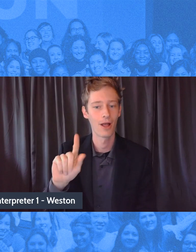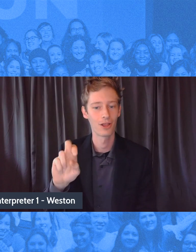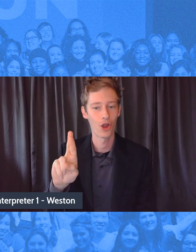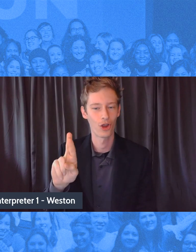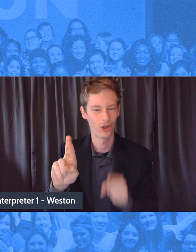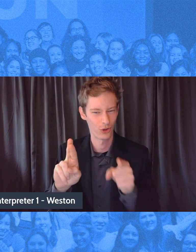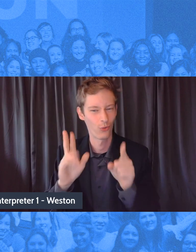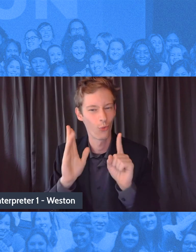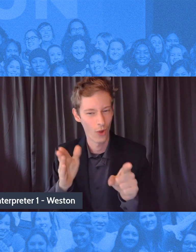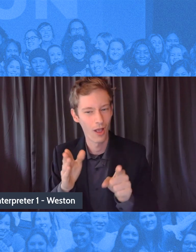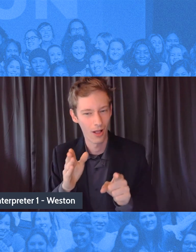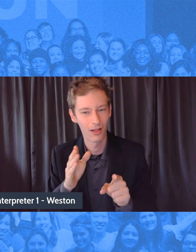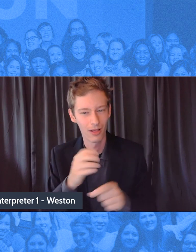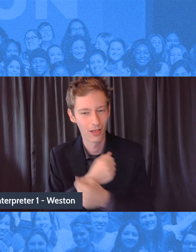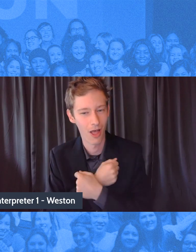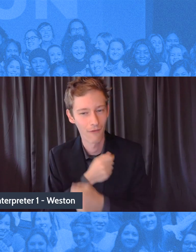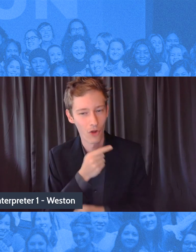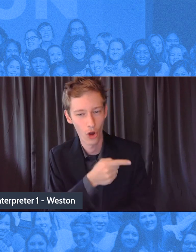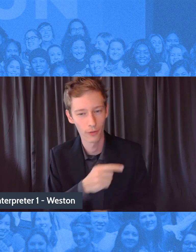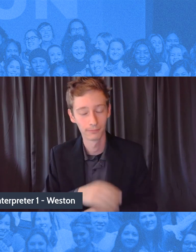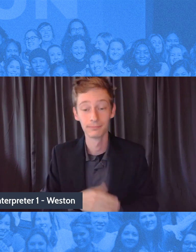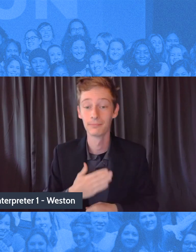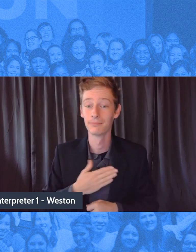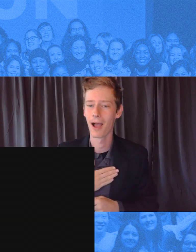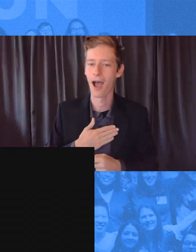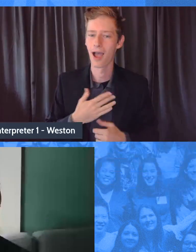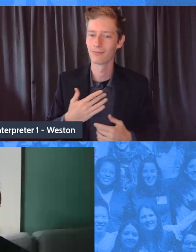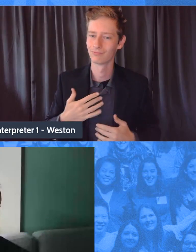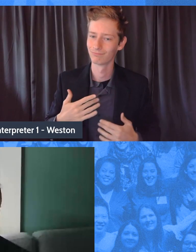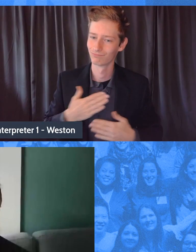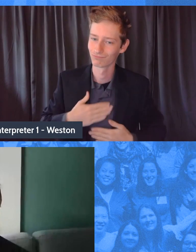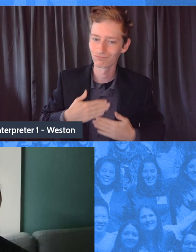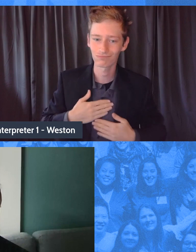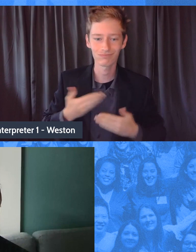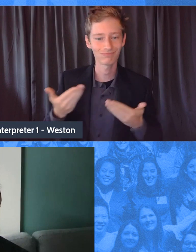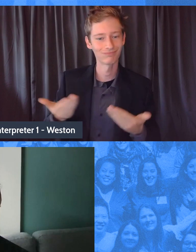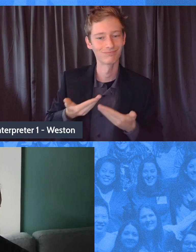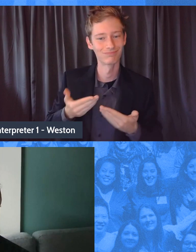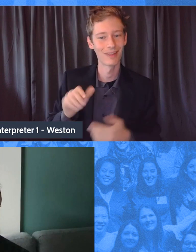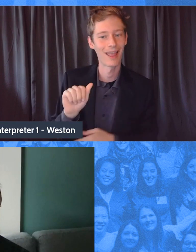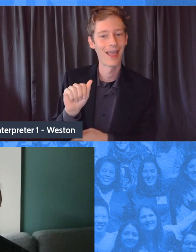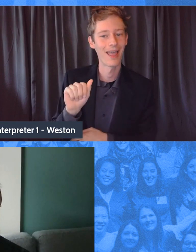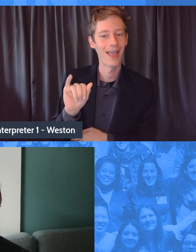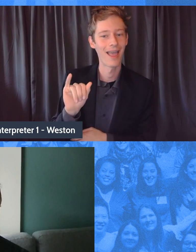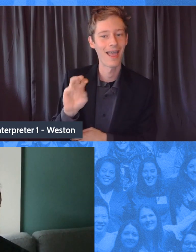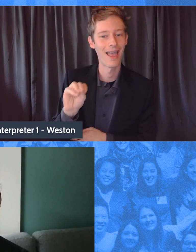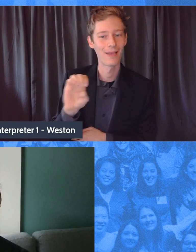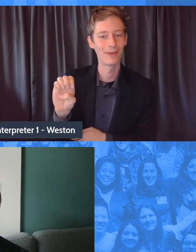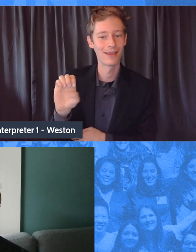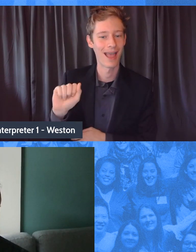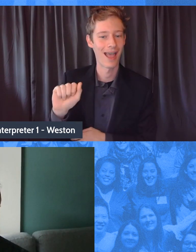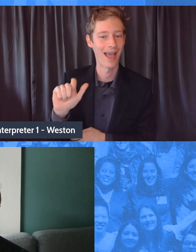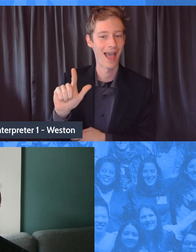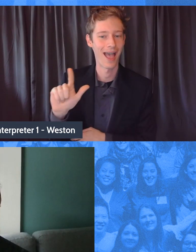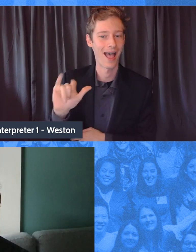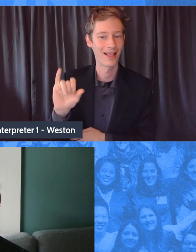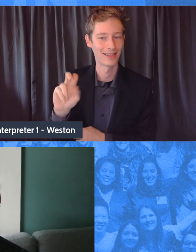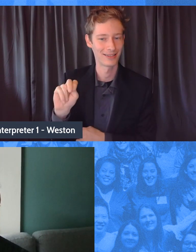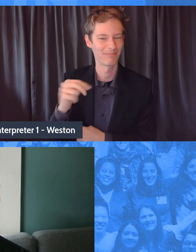it's my pleasure to introduce my friend Aimee Allison, to share some remarks on behalf of Netroots Nation, and let me say this about Aimee.